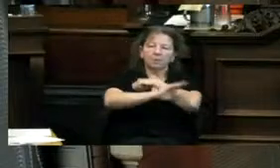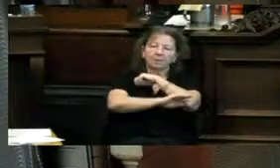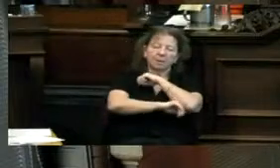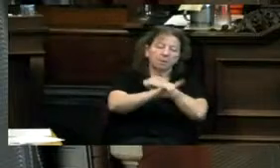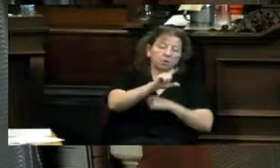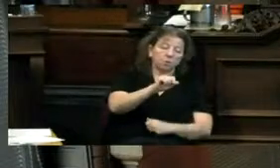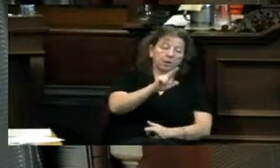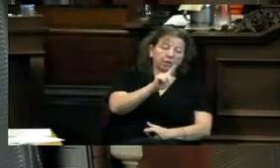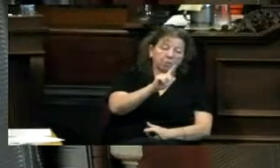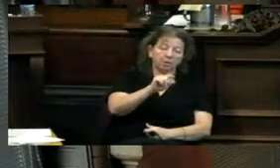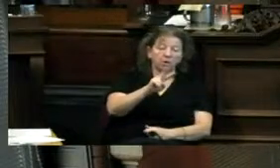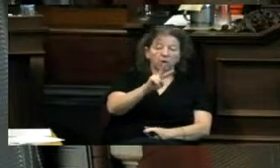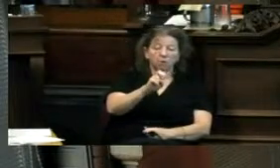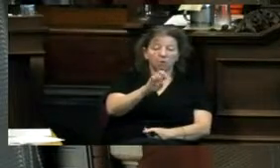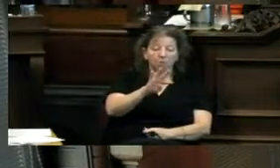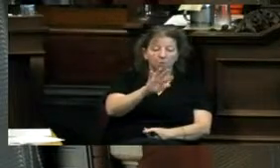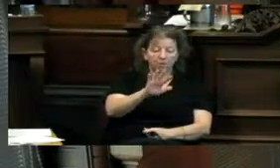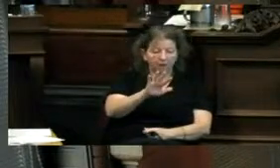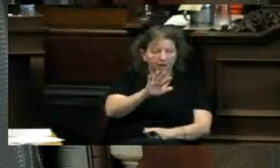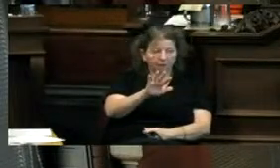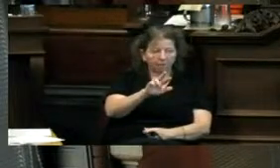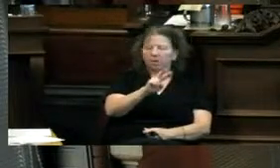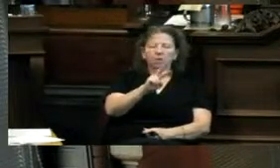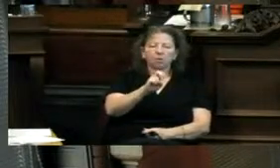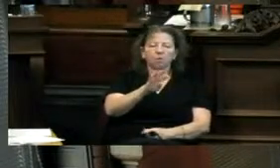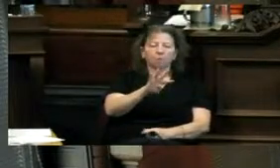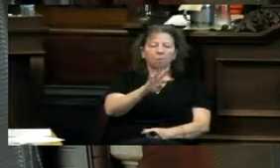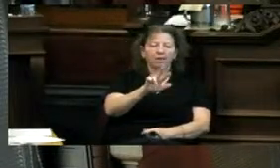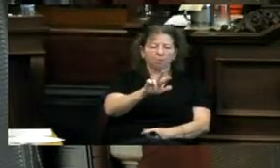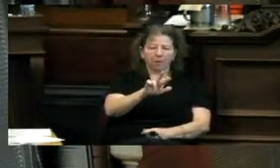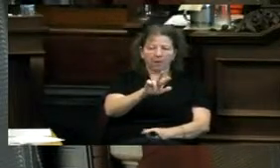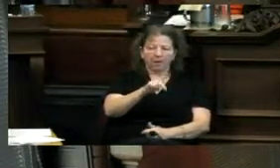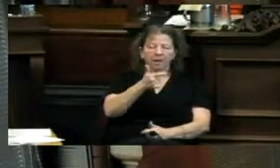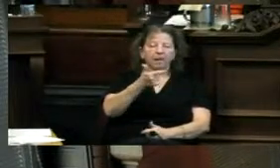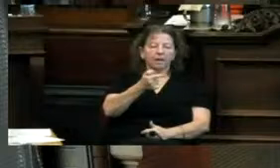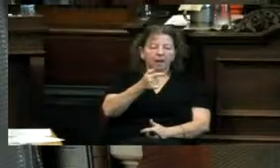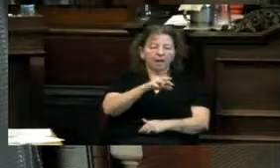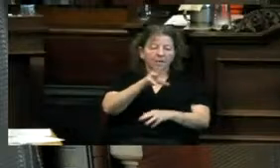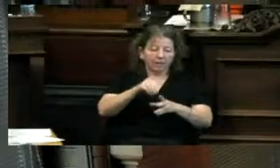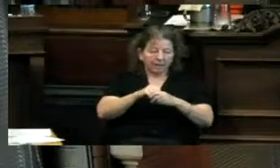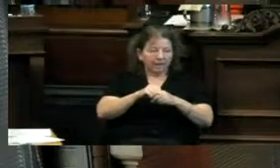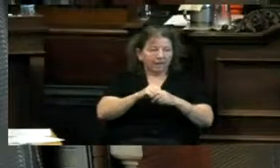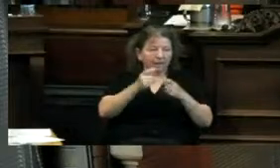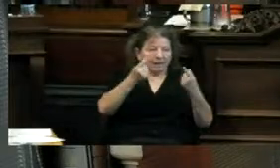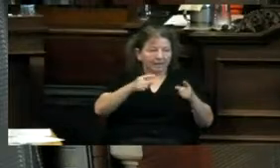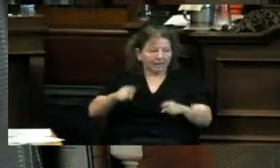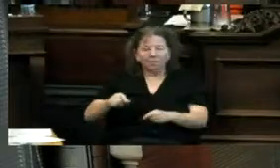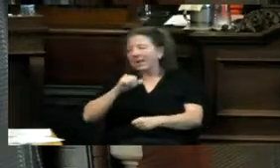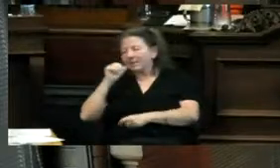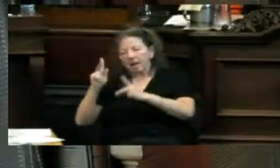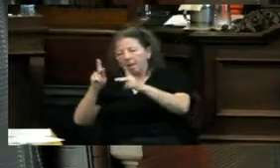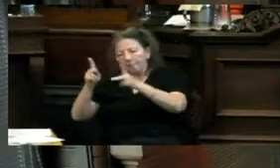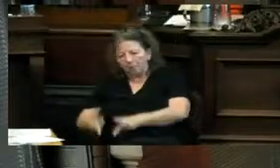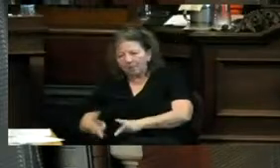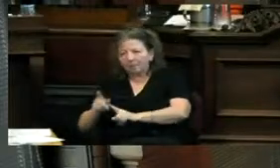We actually can use ShotSpotter to show how gunfire incidences are actually decreasing in the city. So in September of 2023,